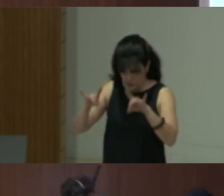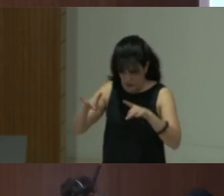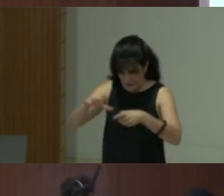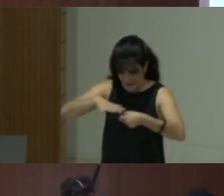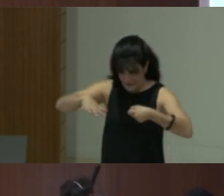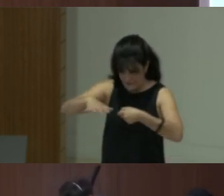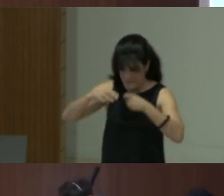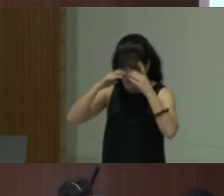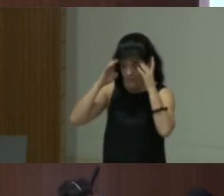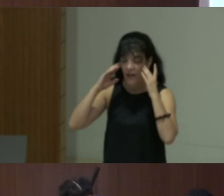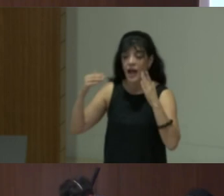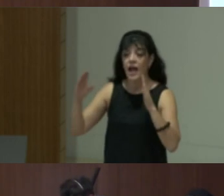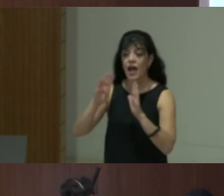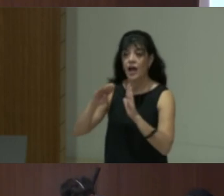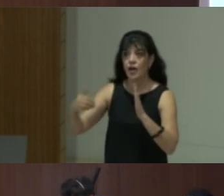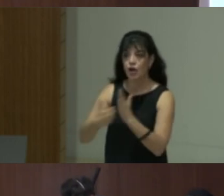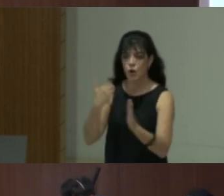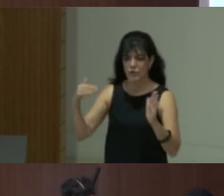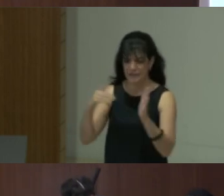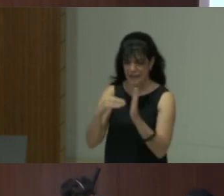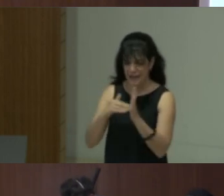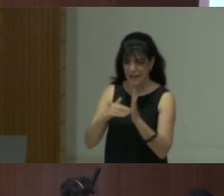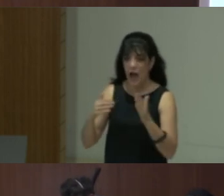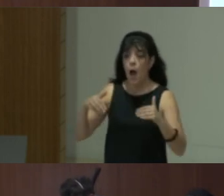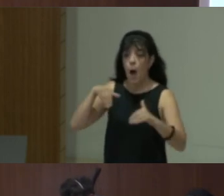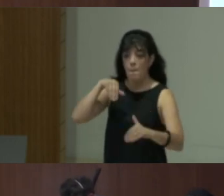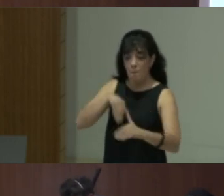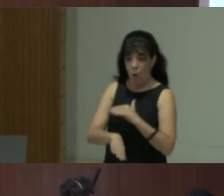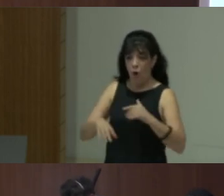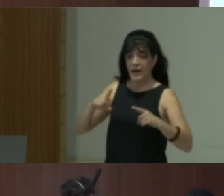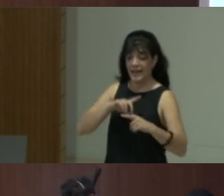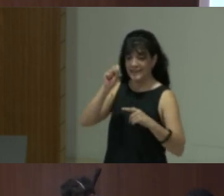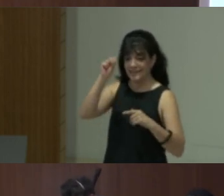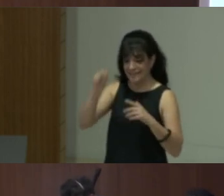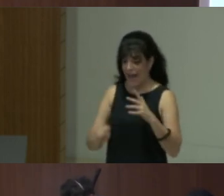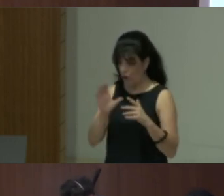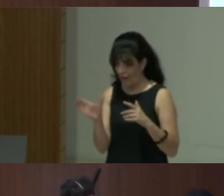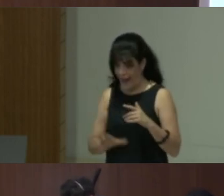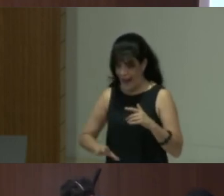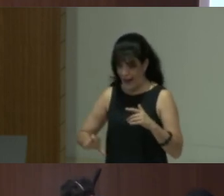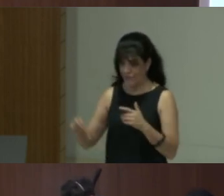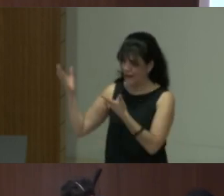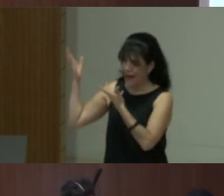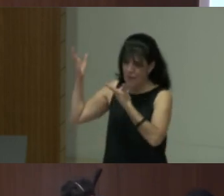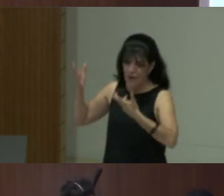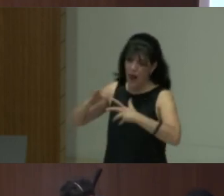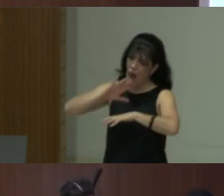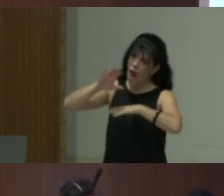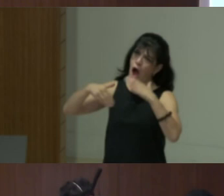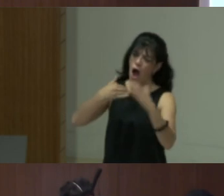Born in New Zealand, and having grown up in South Africa, Father Justin brings a wealth of international experience and perspective to his ministry.